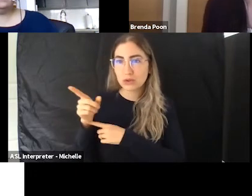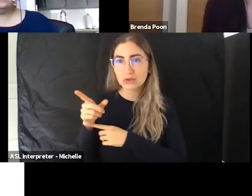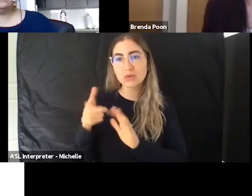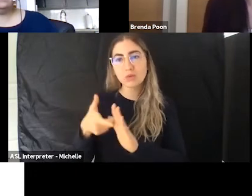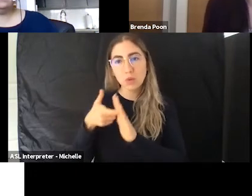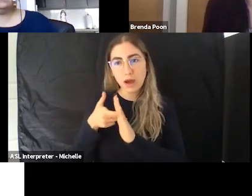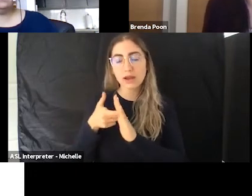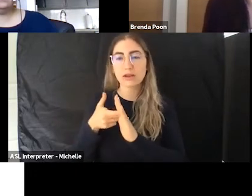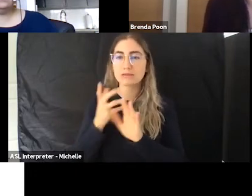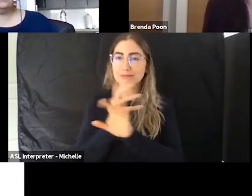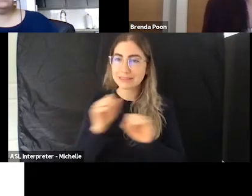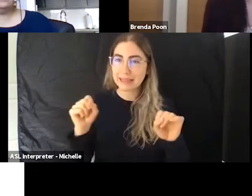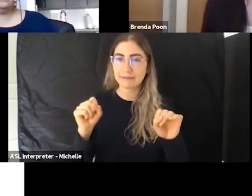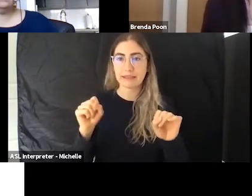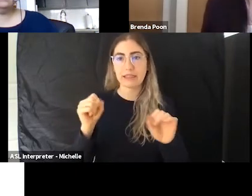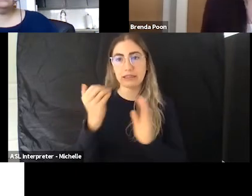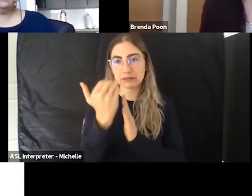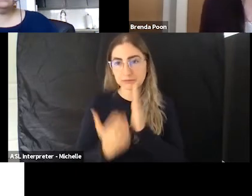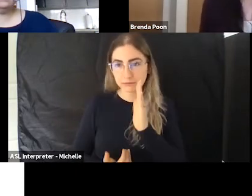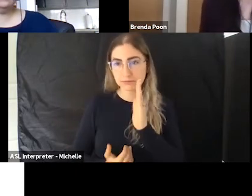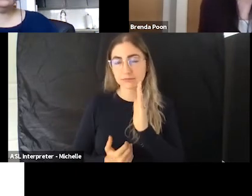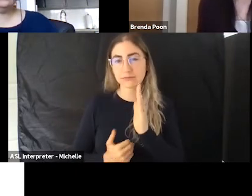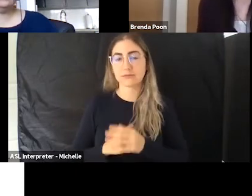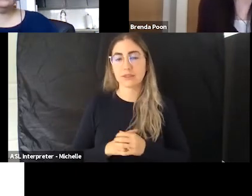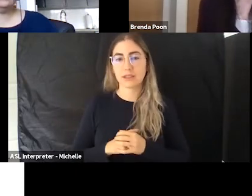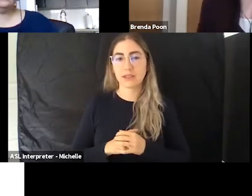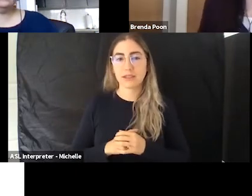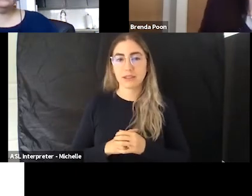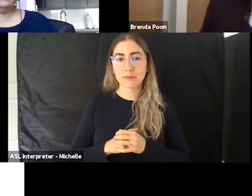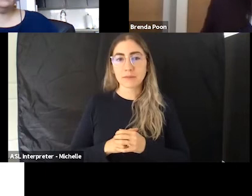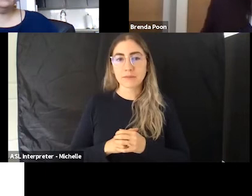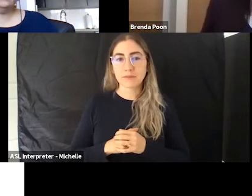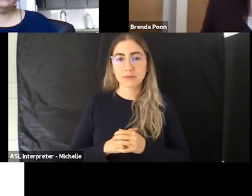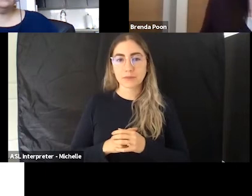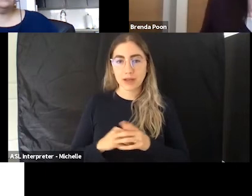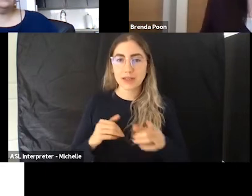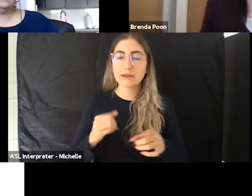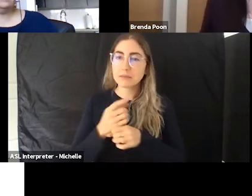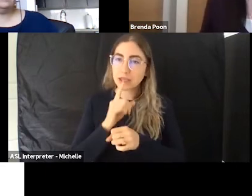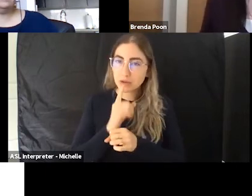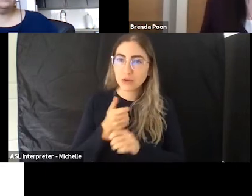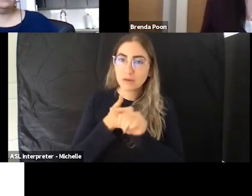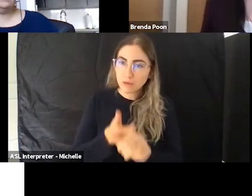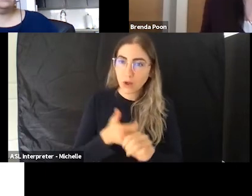SO AGAIN, THE IDEA OF STRONGER ENFORCEMENT , ALSO LIMITING NUMBER OF CUSTOMERS, FOR E